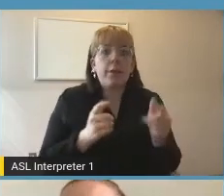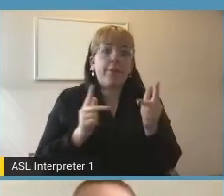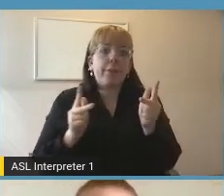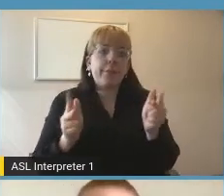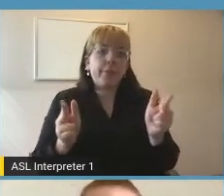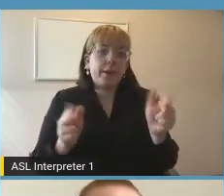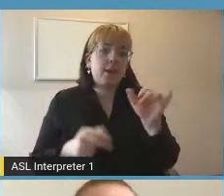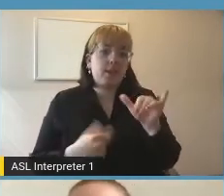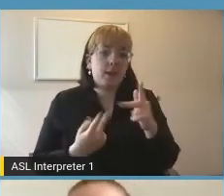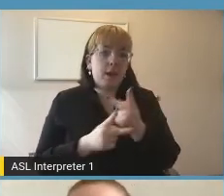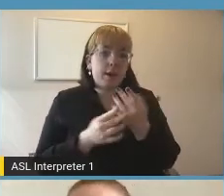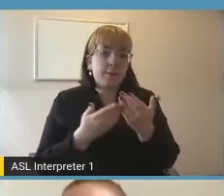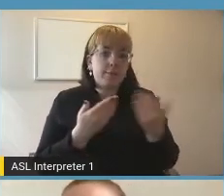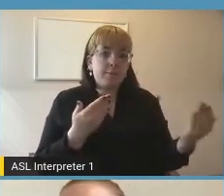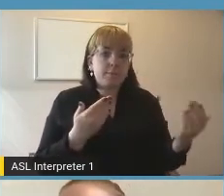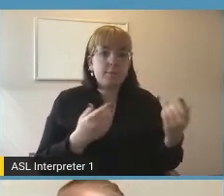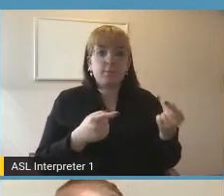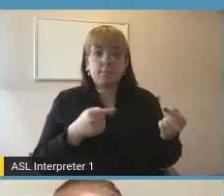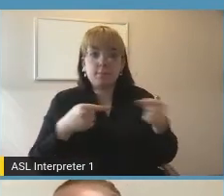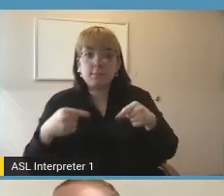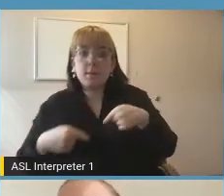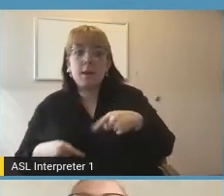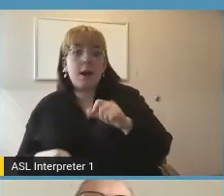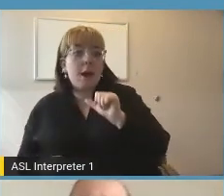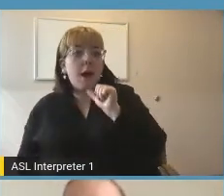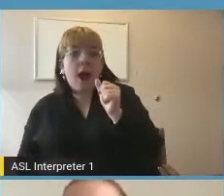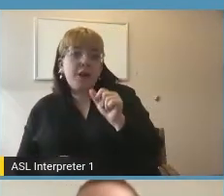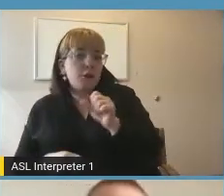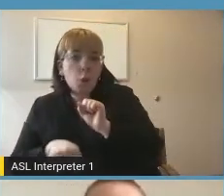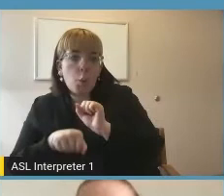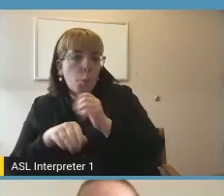to our woodworking example, I don't woodwork, I am making this up, we do our first layer